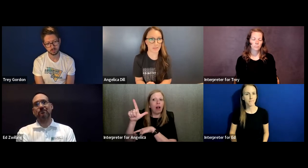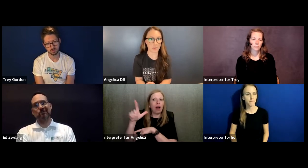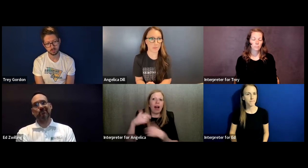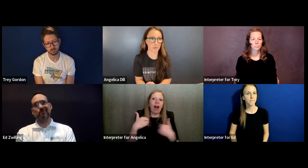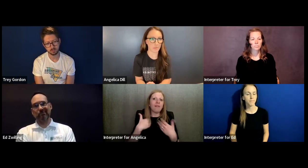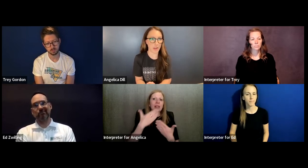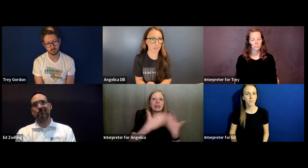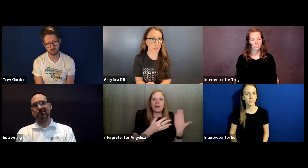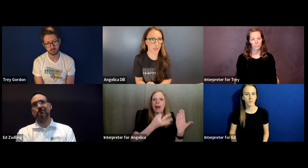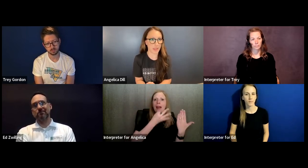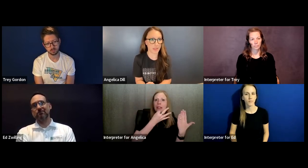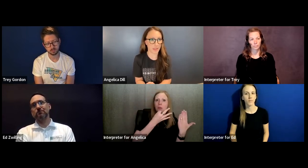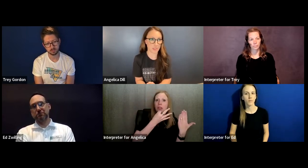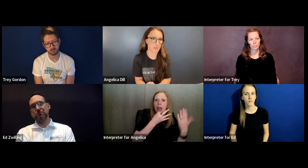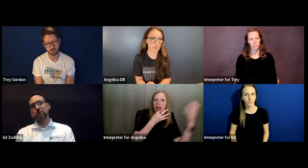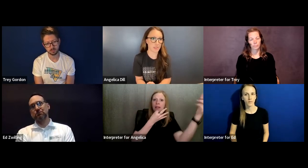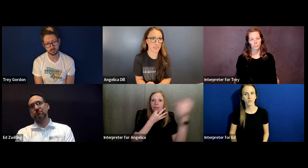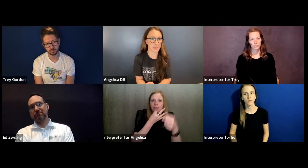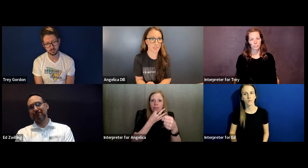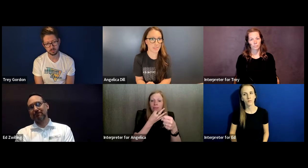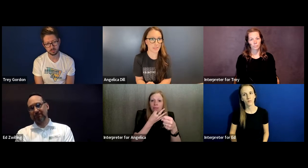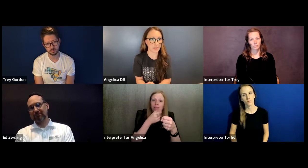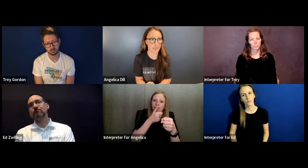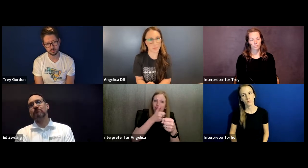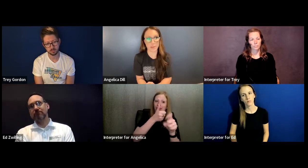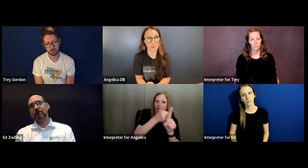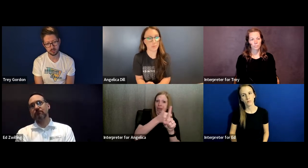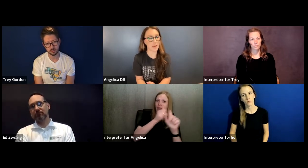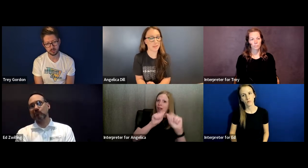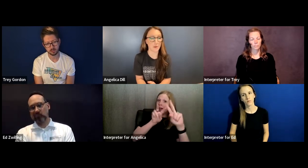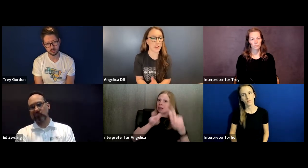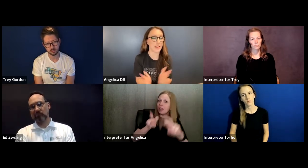they're able to find and locate and they just do the assessments and that's what they do i you know